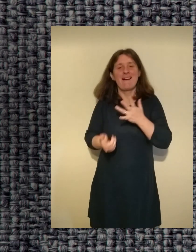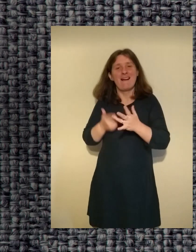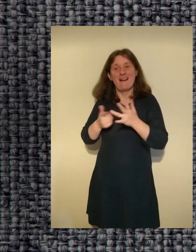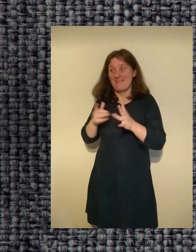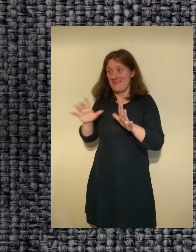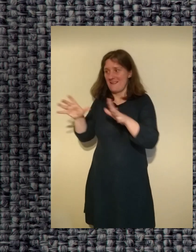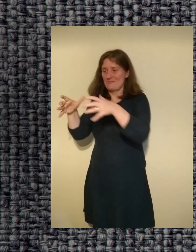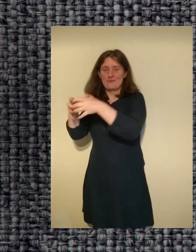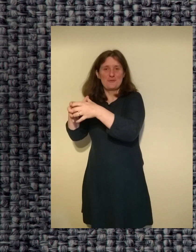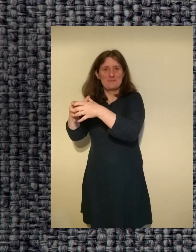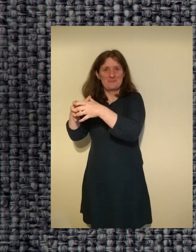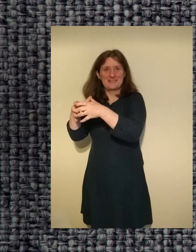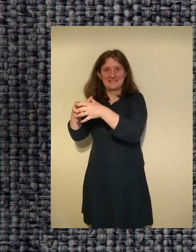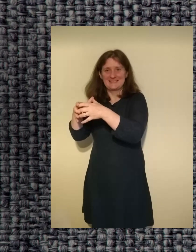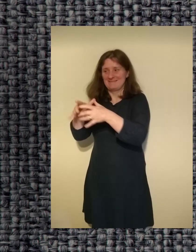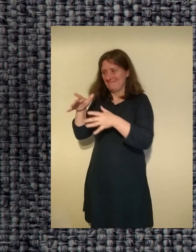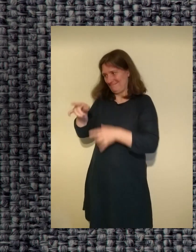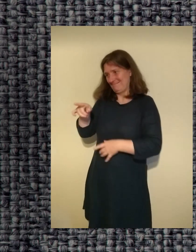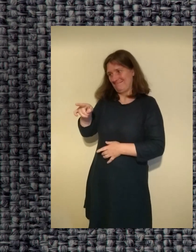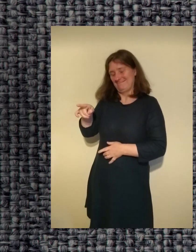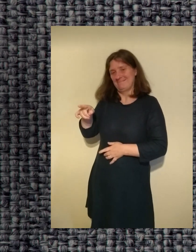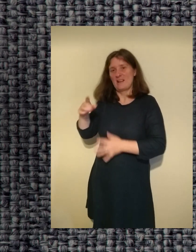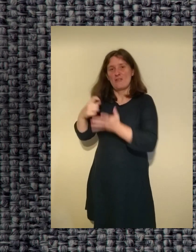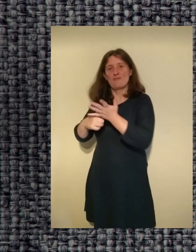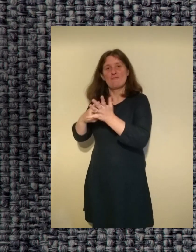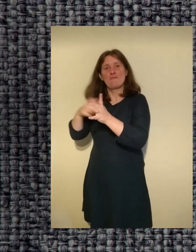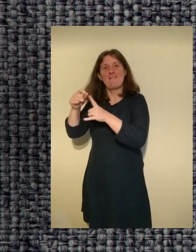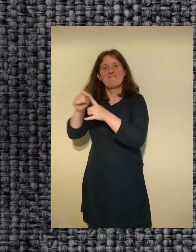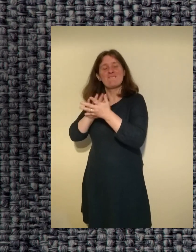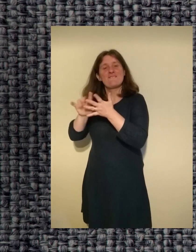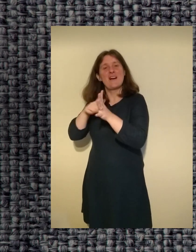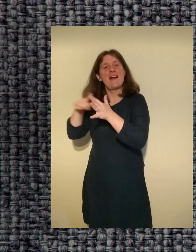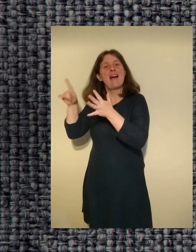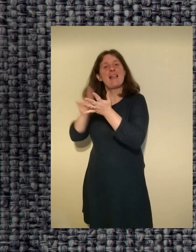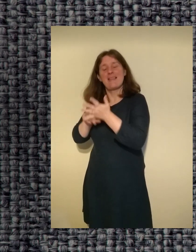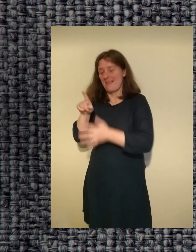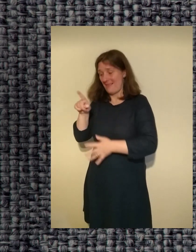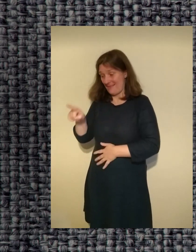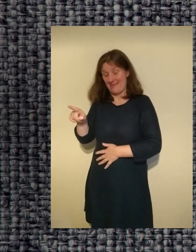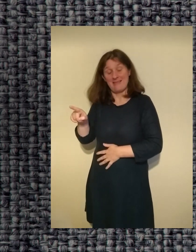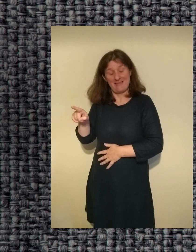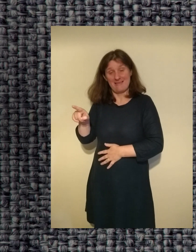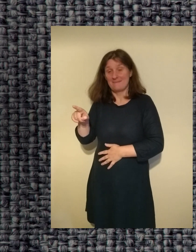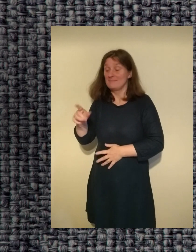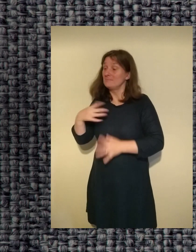of his team to that other Renaissance giant, Raphael, who had also won a commission to